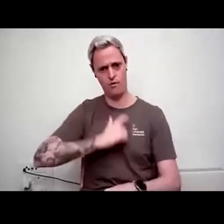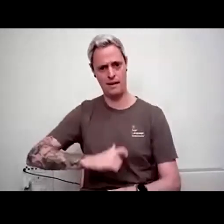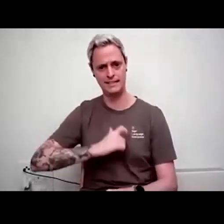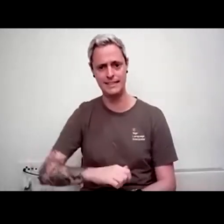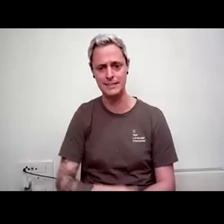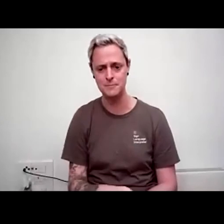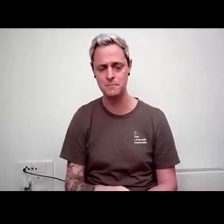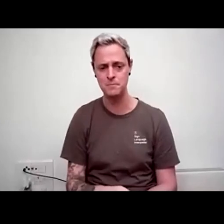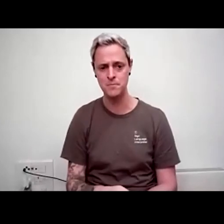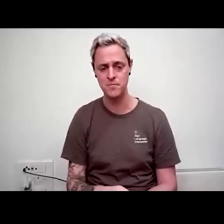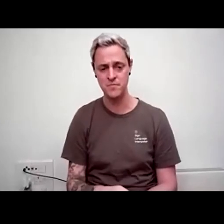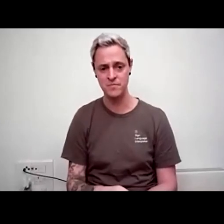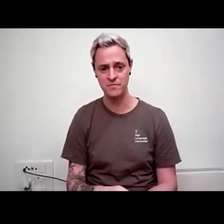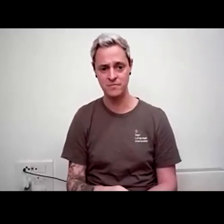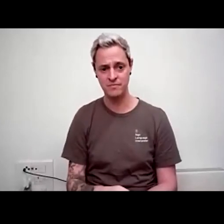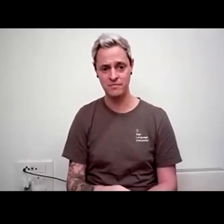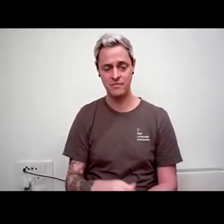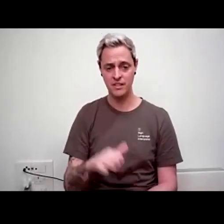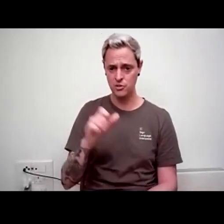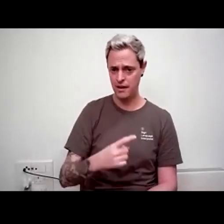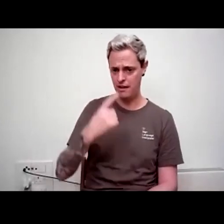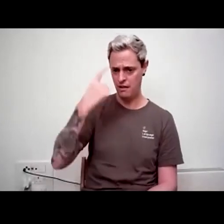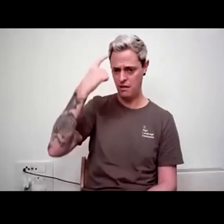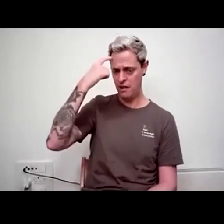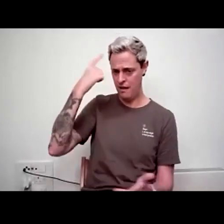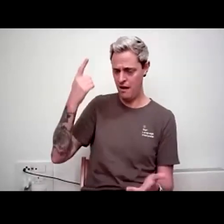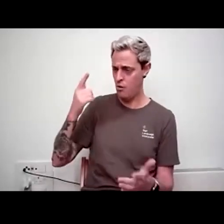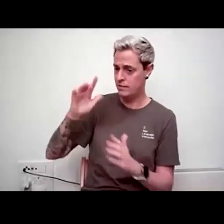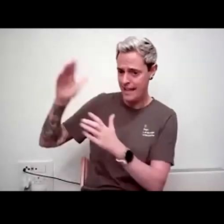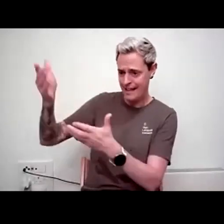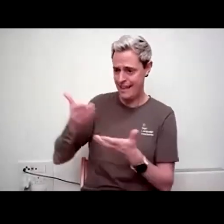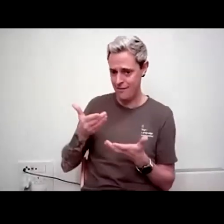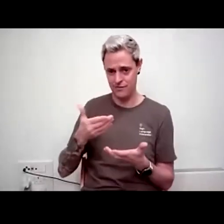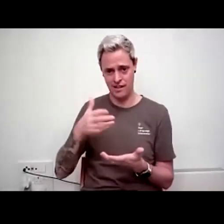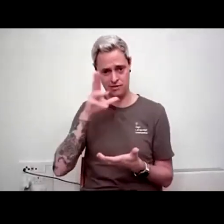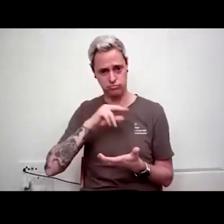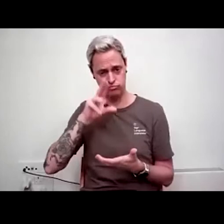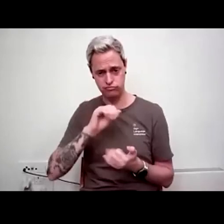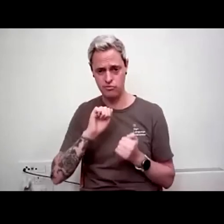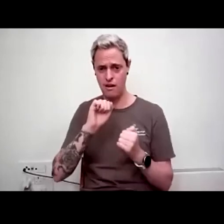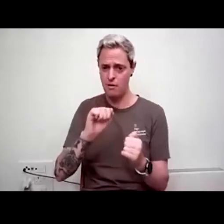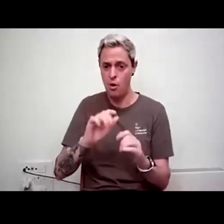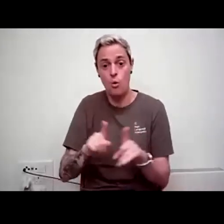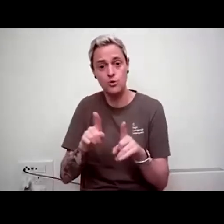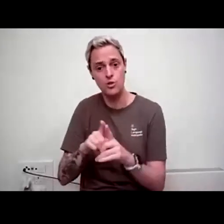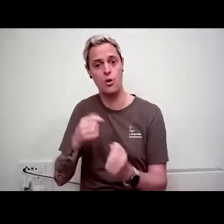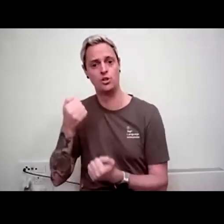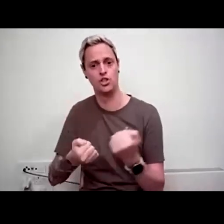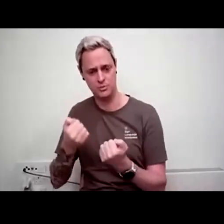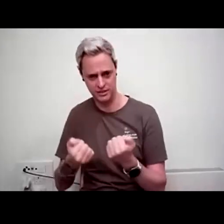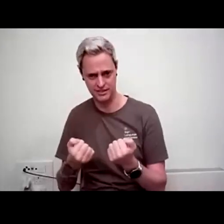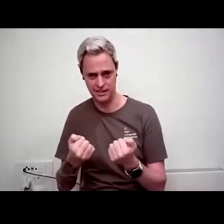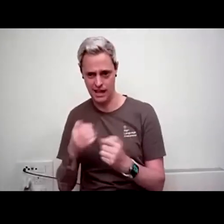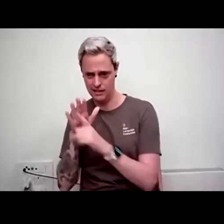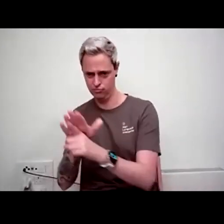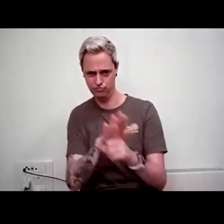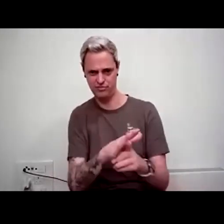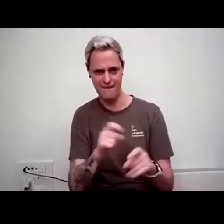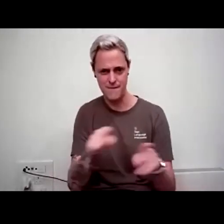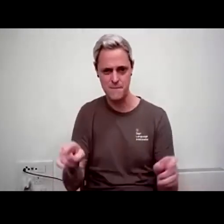to think about annunciation and gift, as well as about judgment and justice.